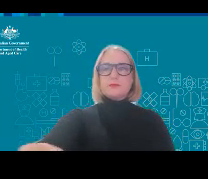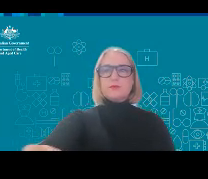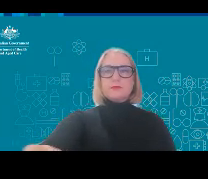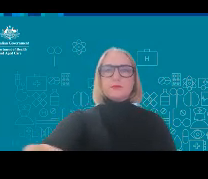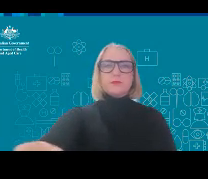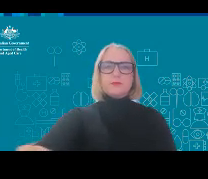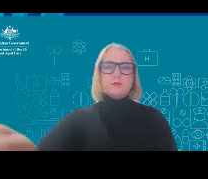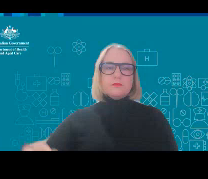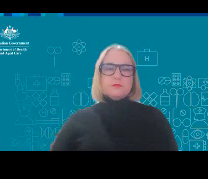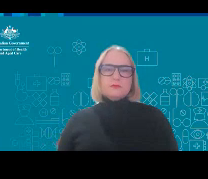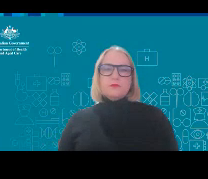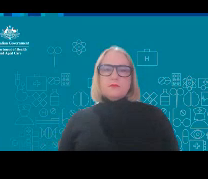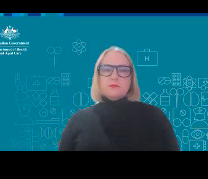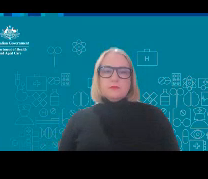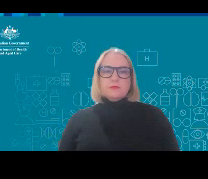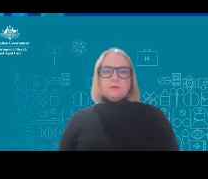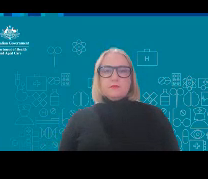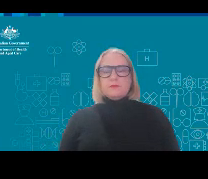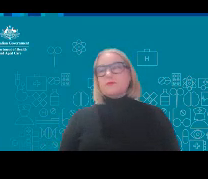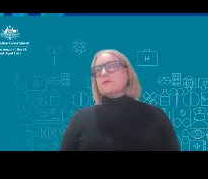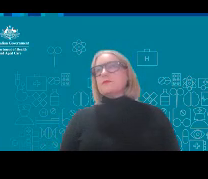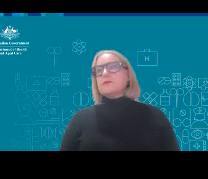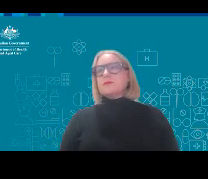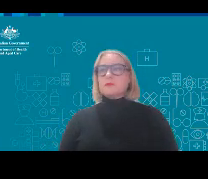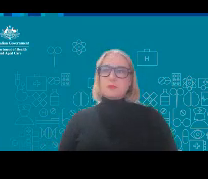transition care which is Category 5, or personal and